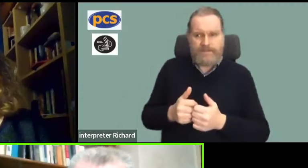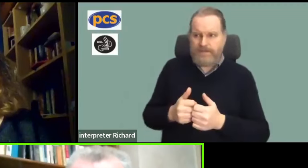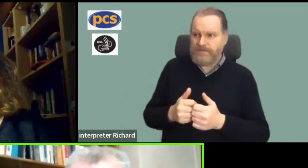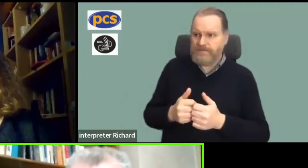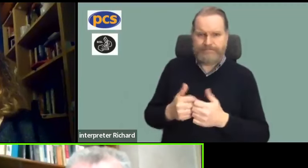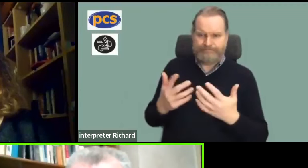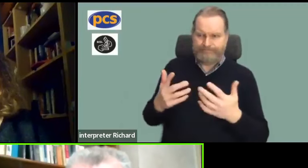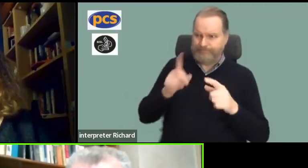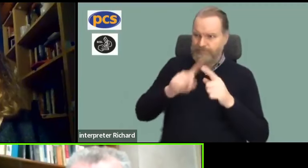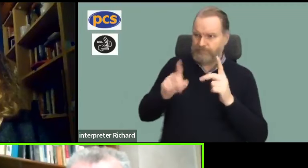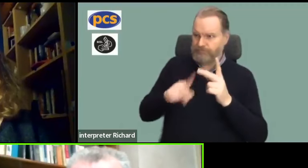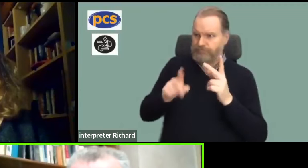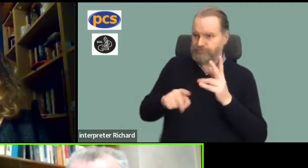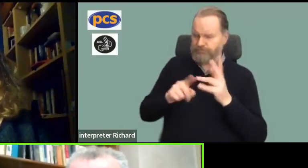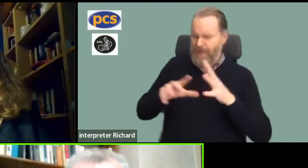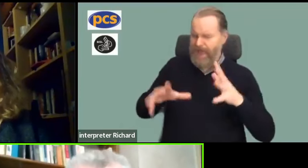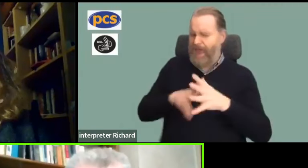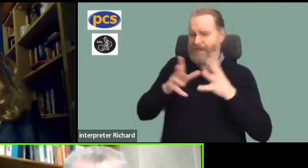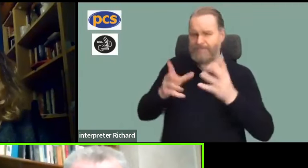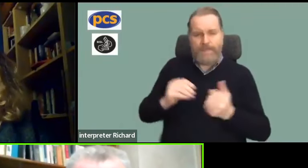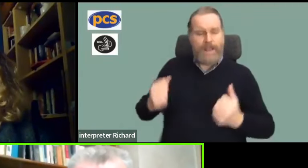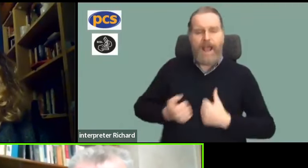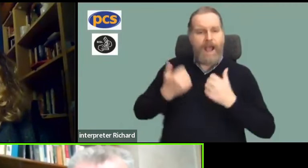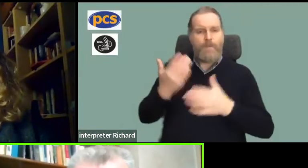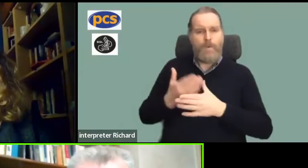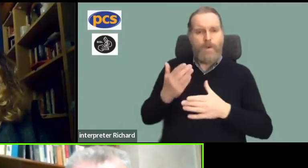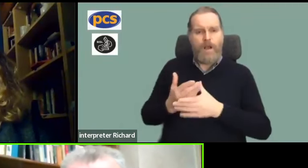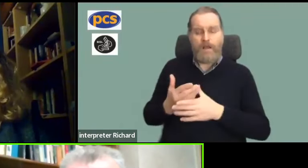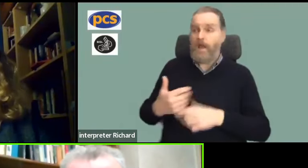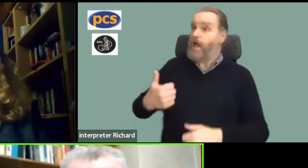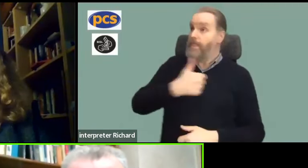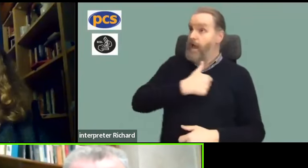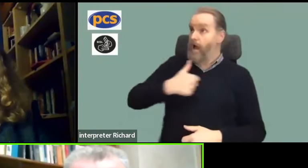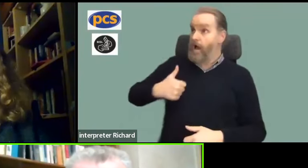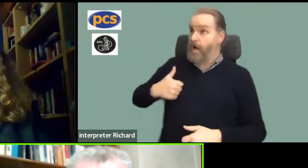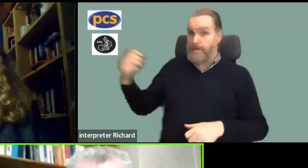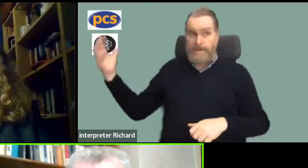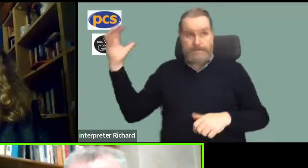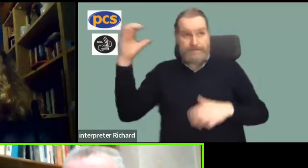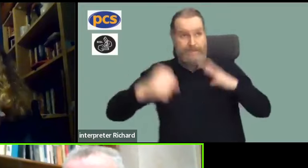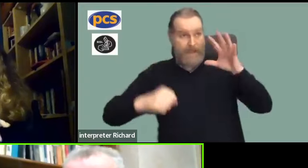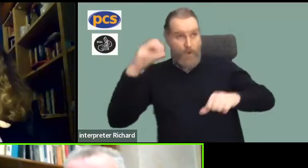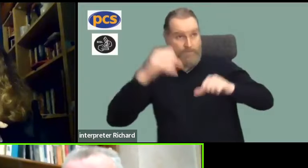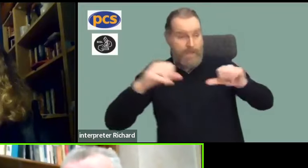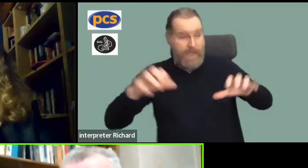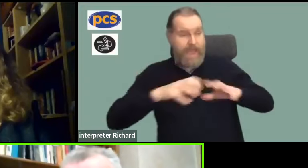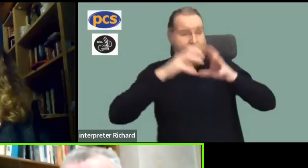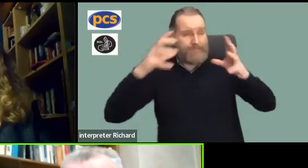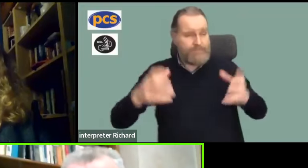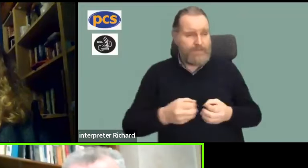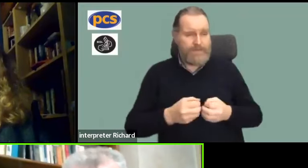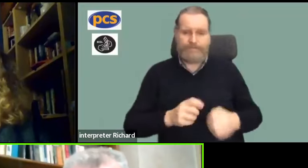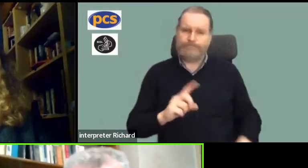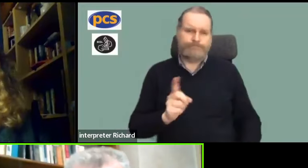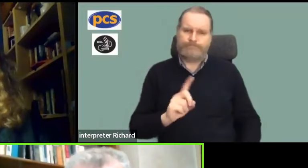are ringing up p and doing and doing all of the work and doing all of the work that we do it's an solution to this crisis so the